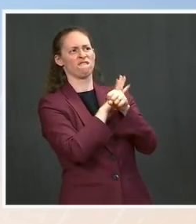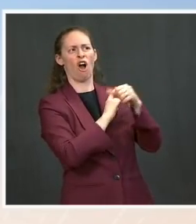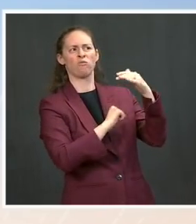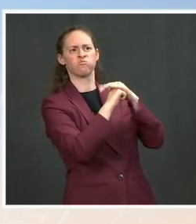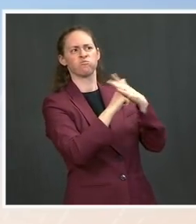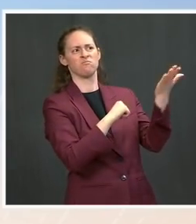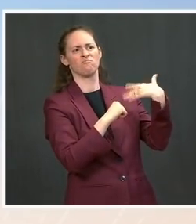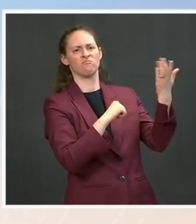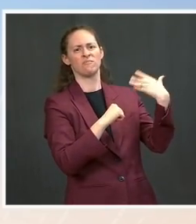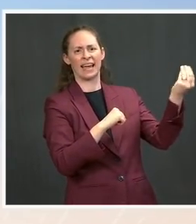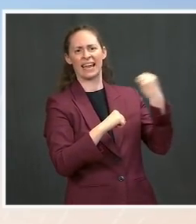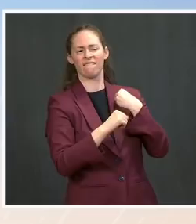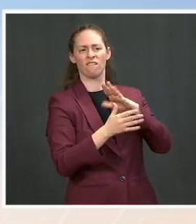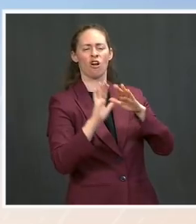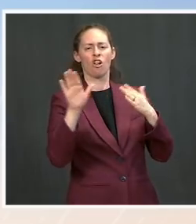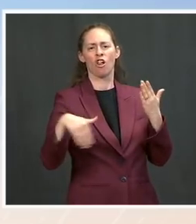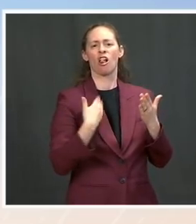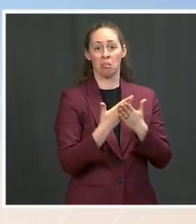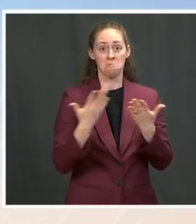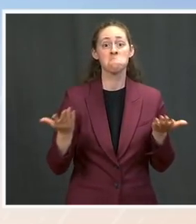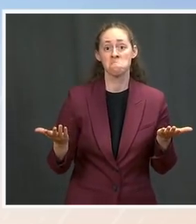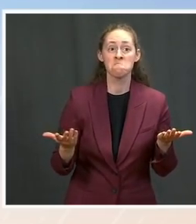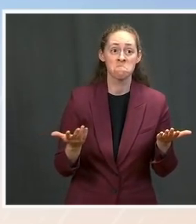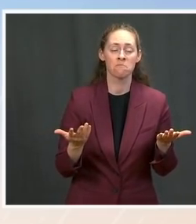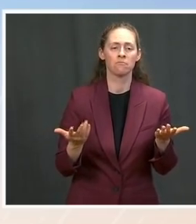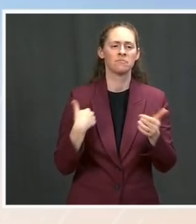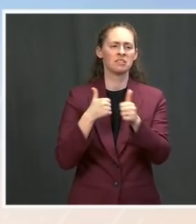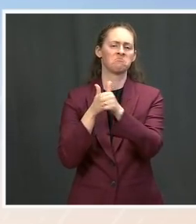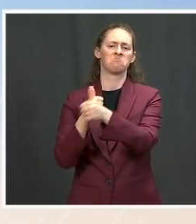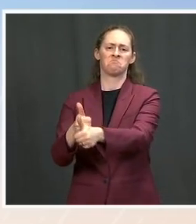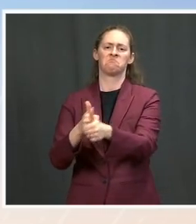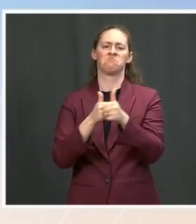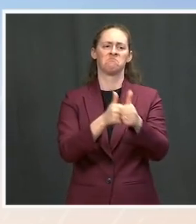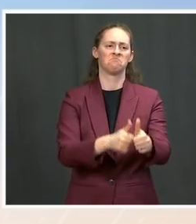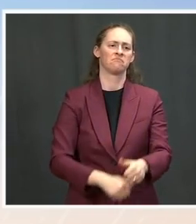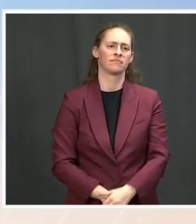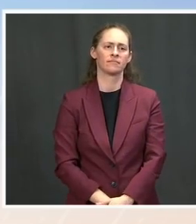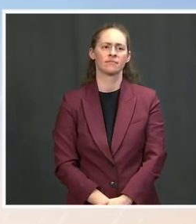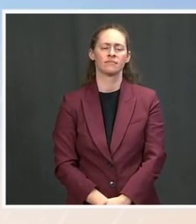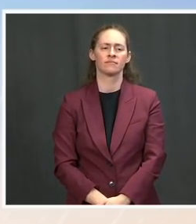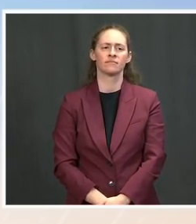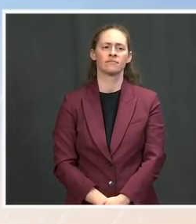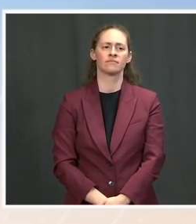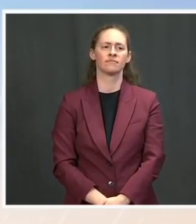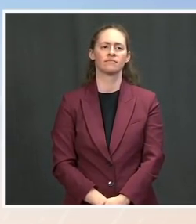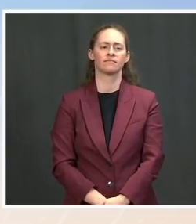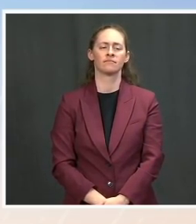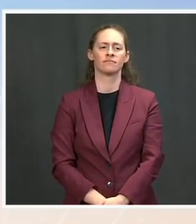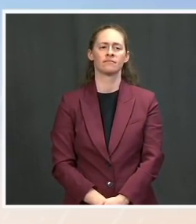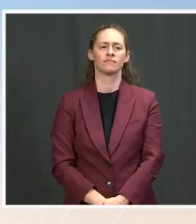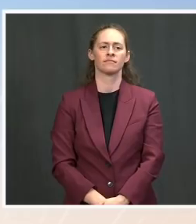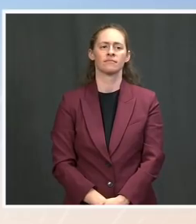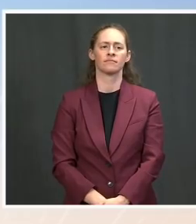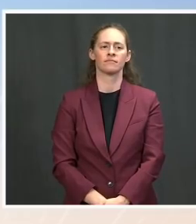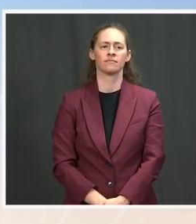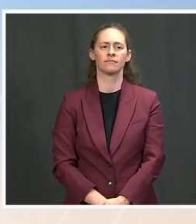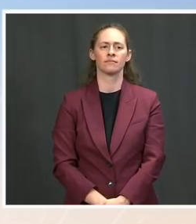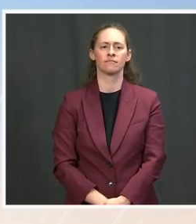that we're in a different phase now that we were -- than we were even a couple of weeks ago, in terms of access to supply. And we want to ensure the doses are --